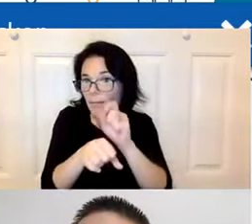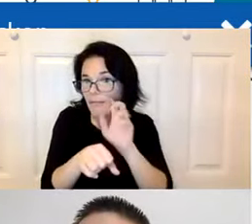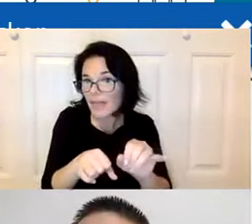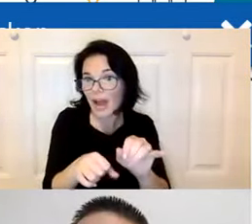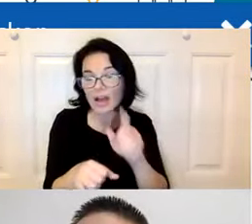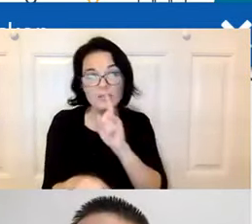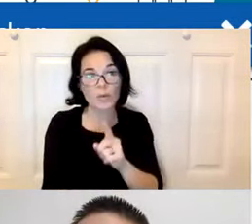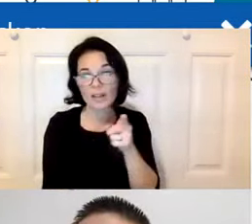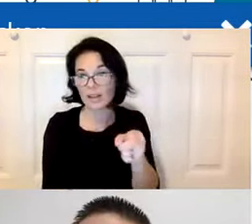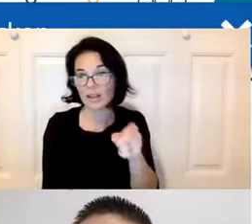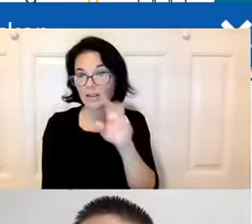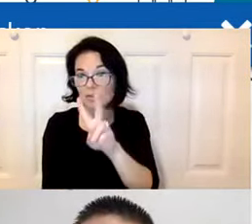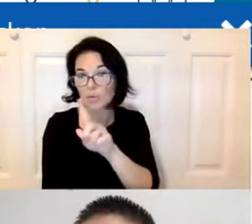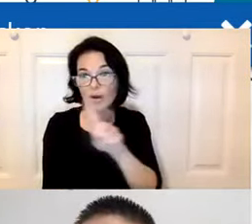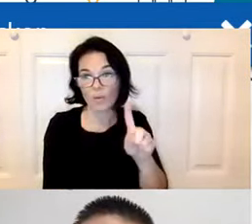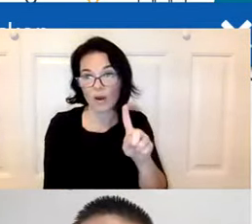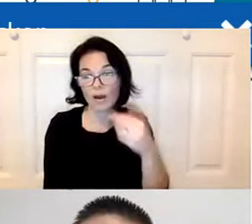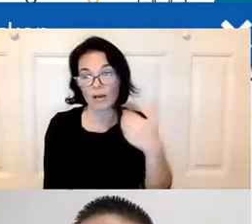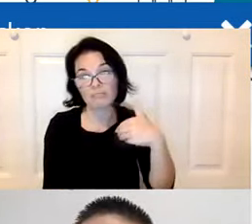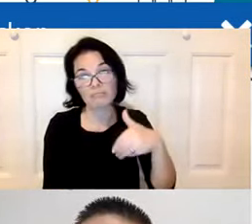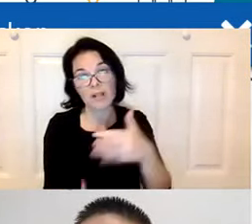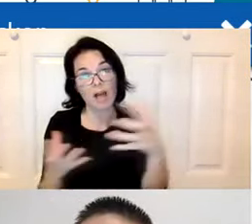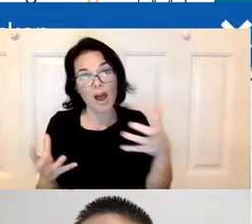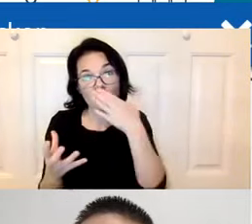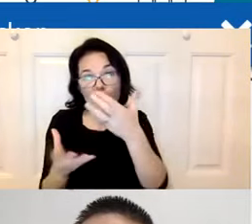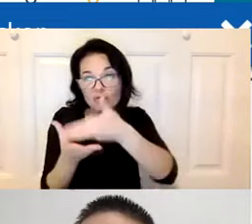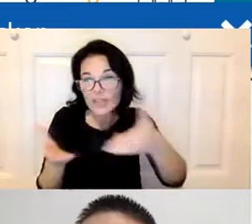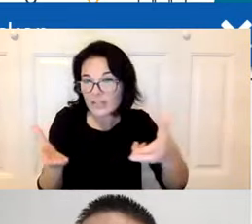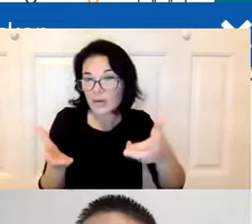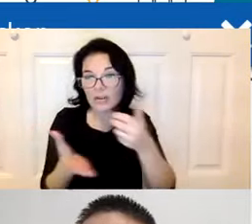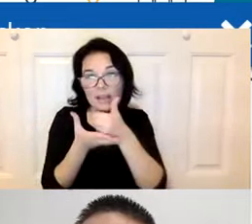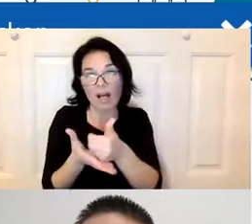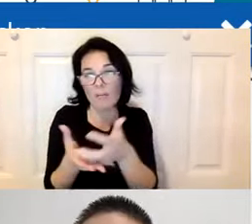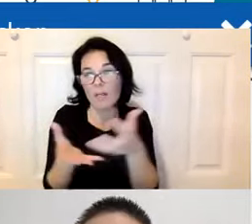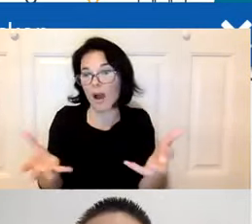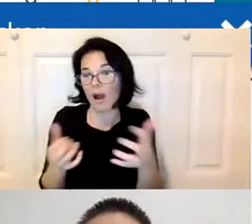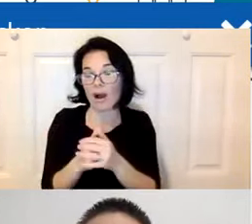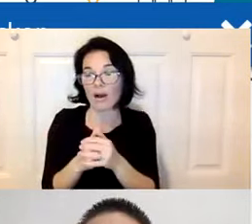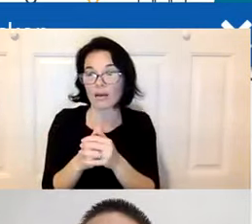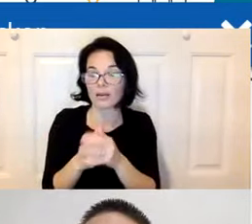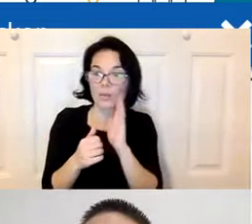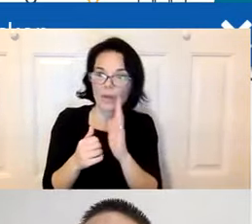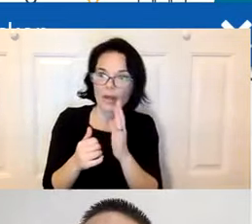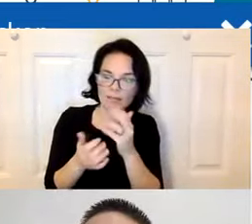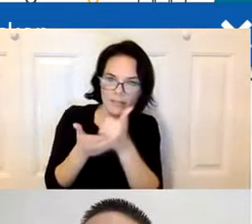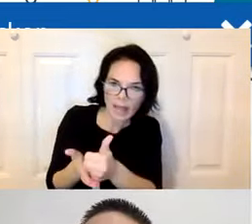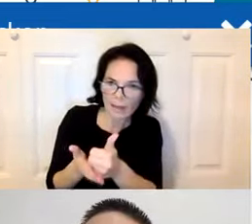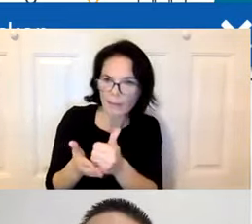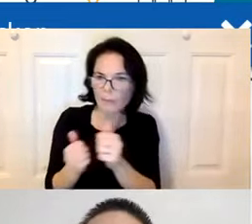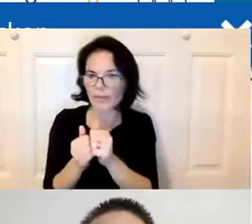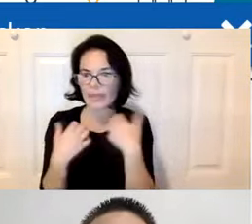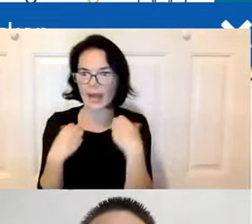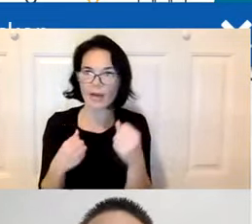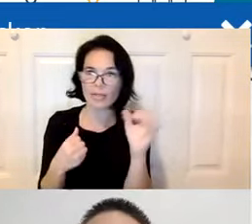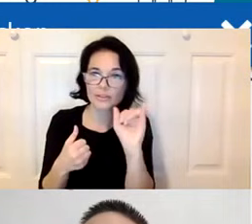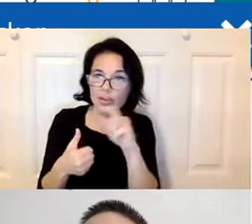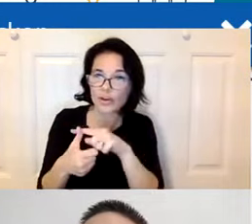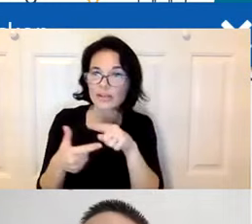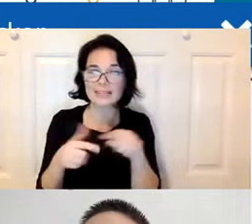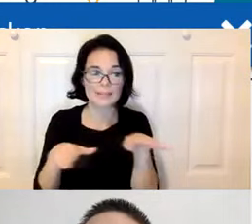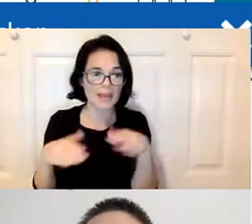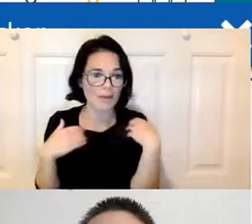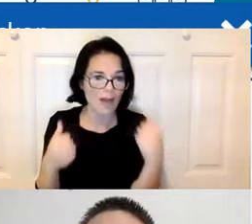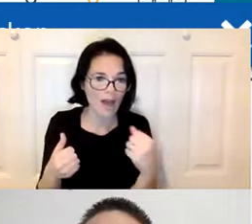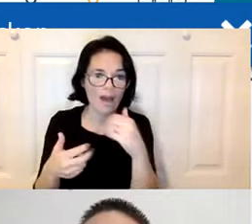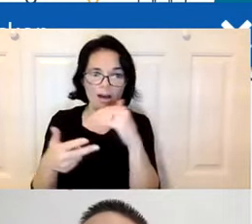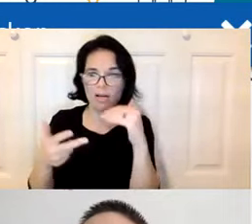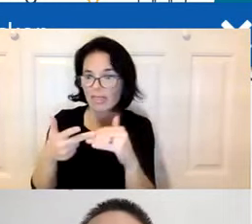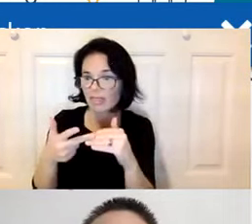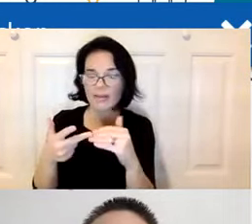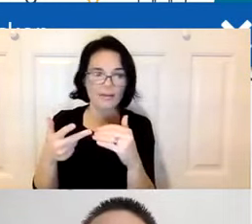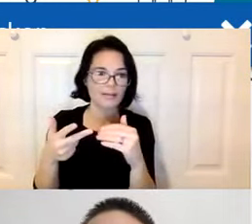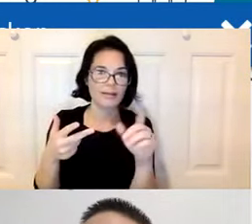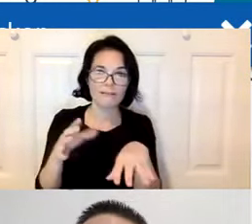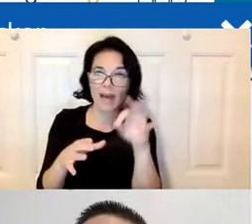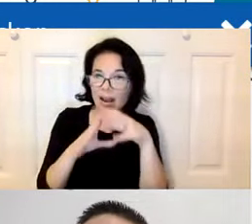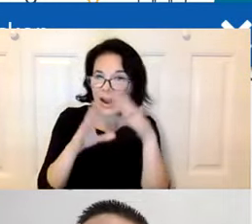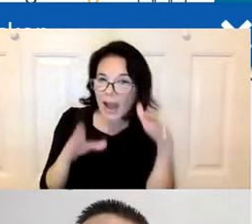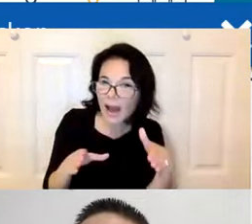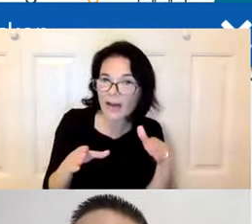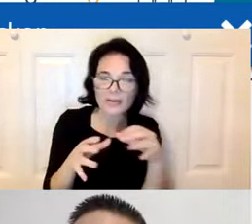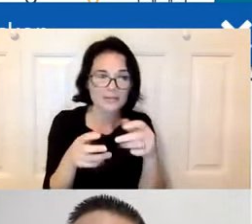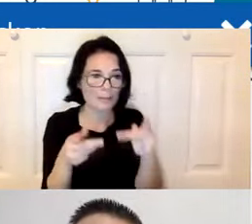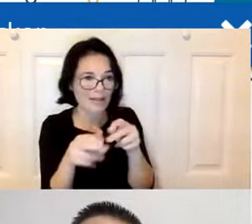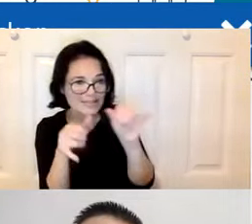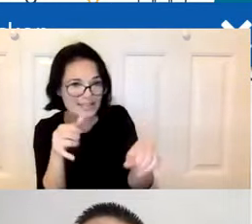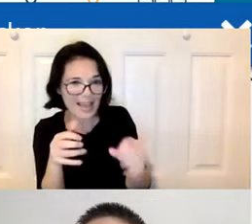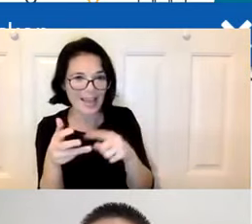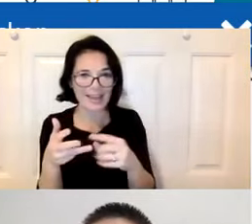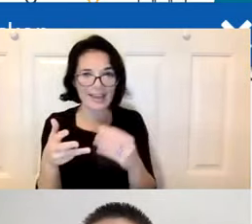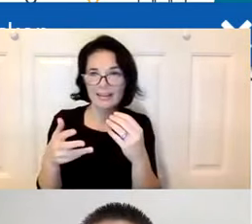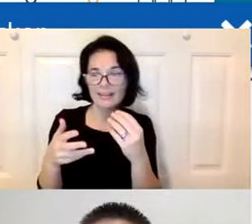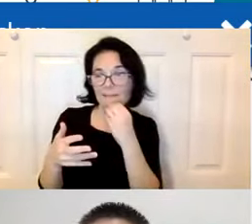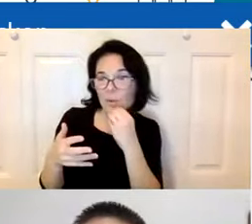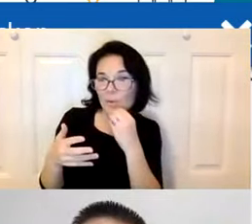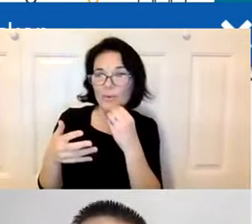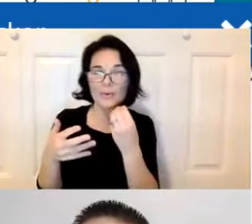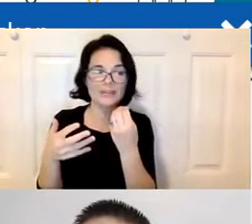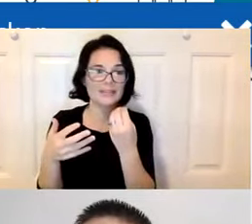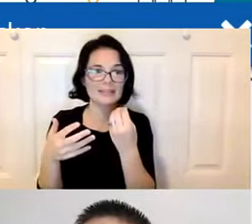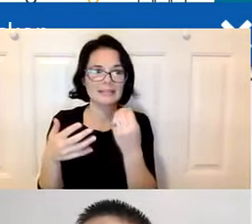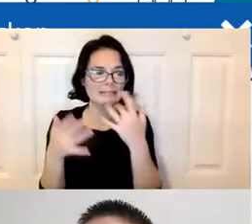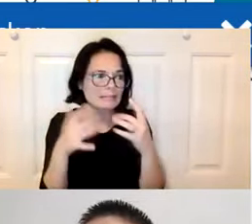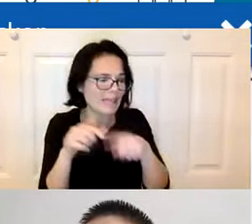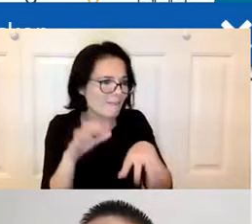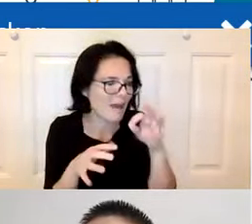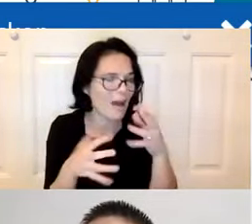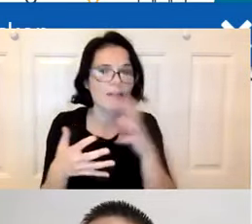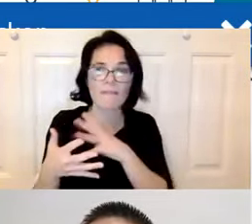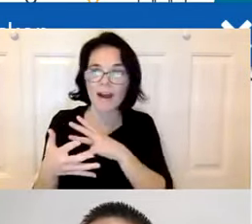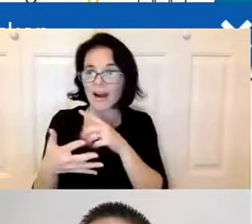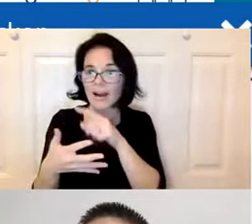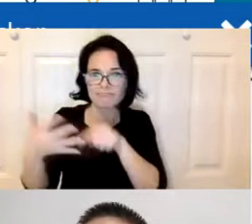And we’ve already been practicing covering coughs and sneezes. We just need to hang in there,